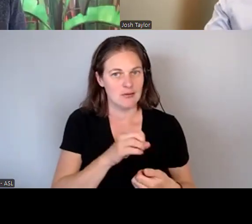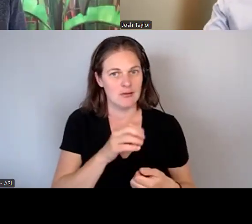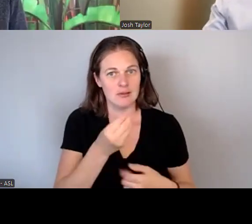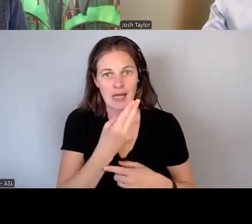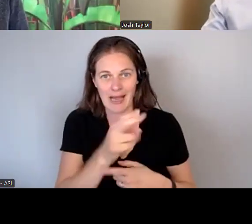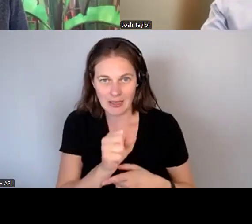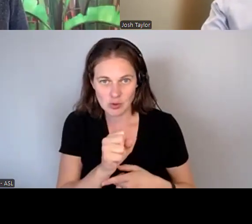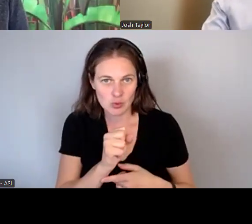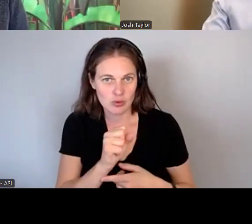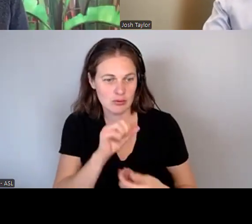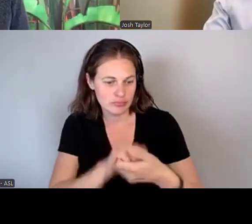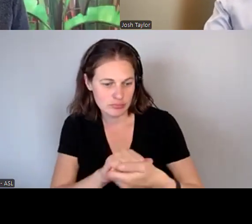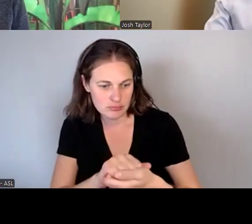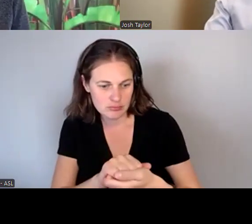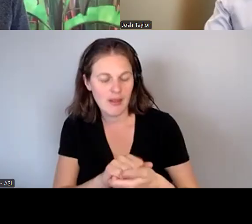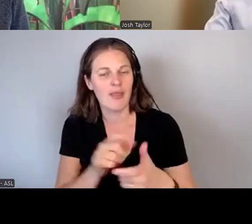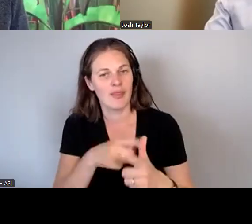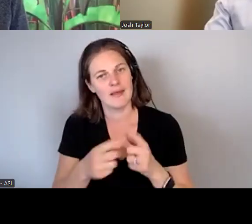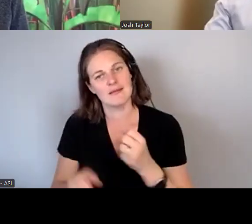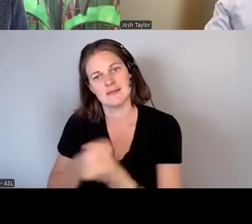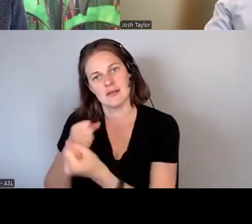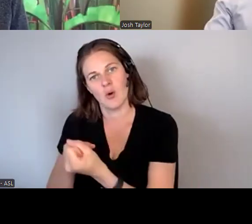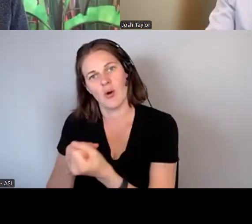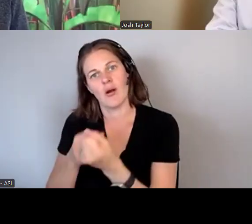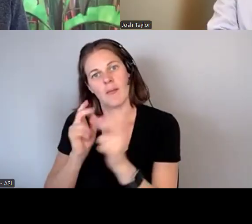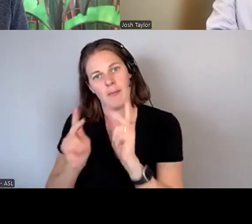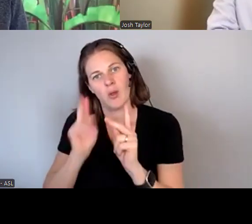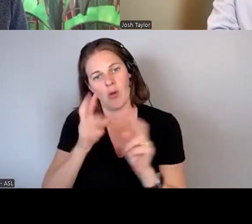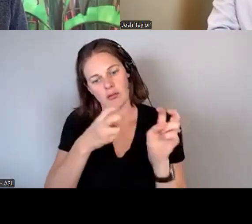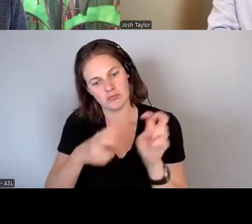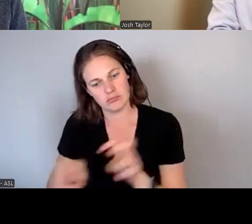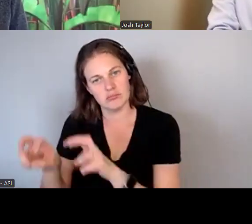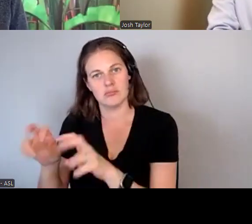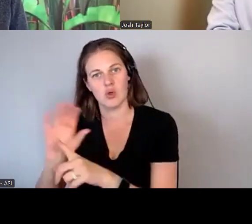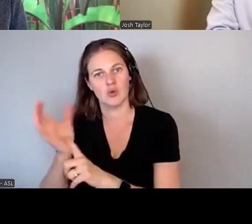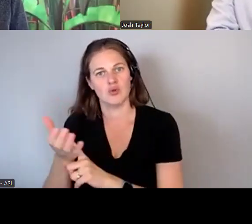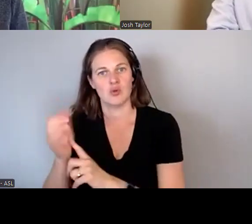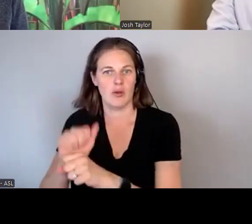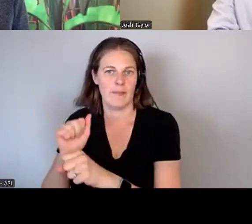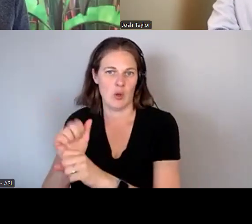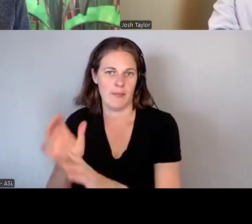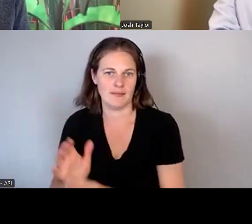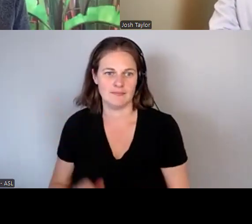can then support people moving into cultural employment. I love that program.